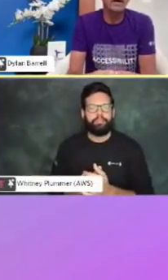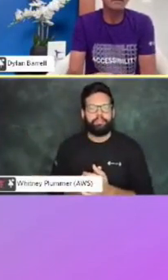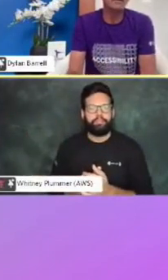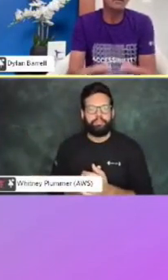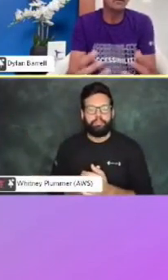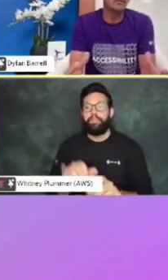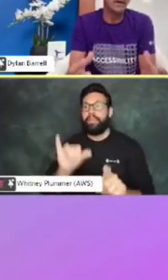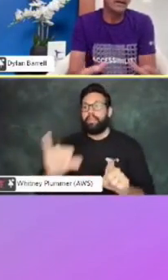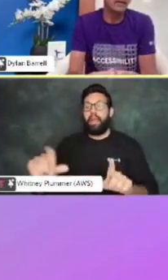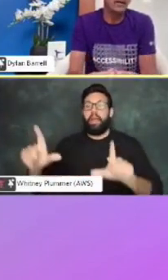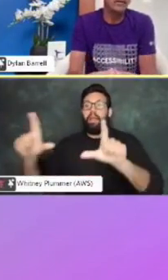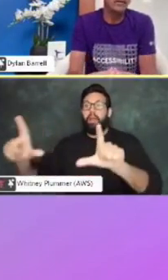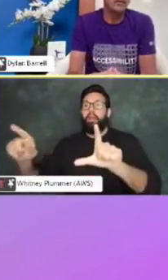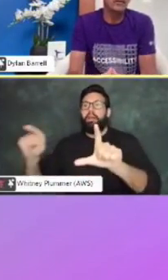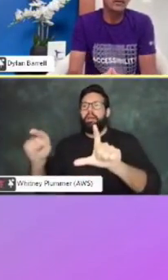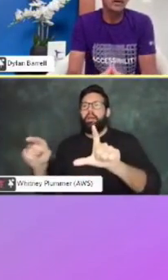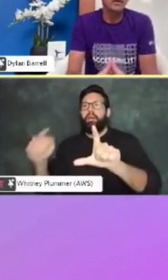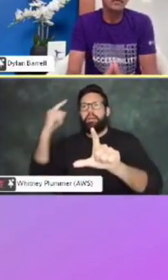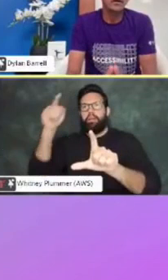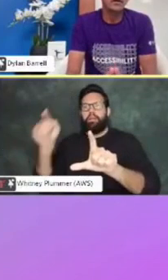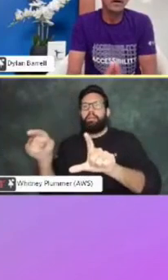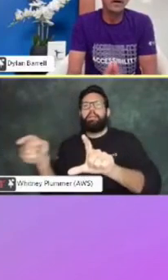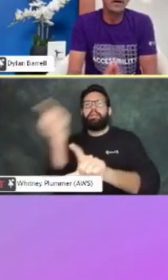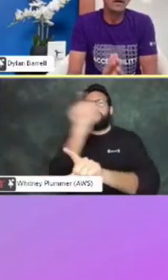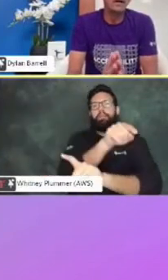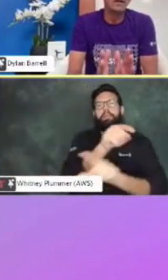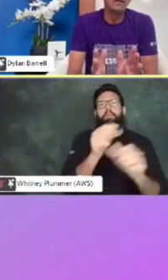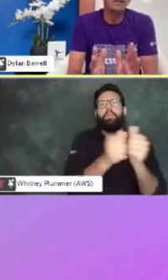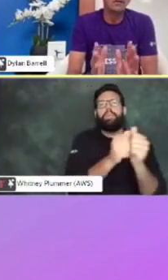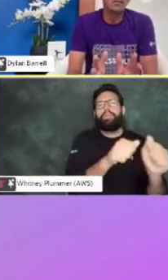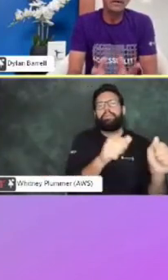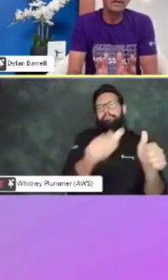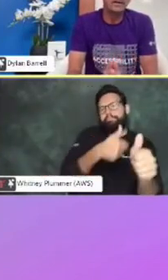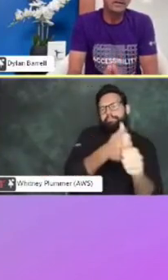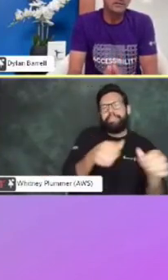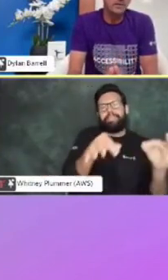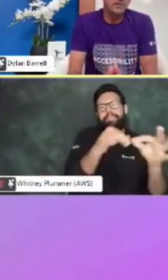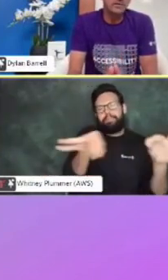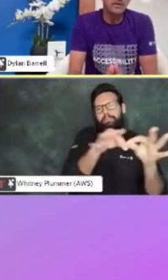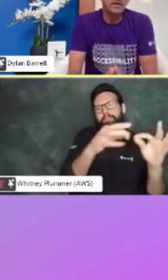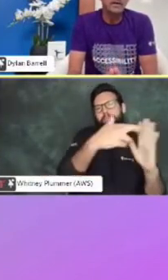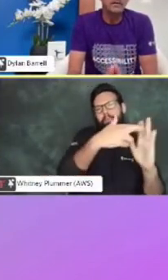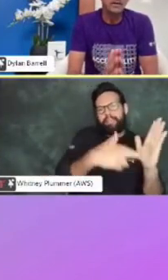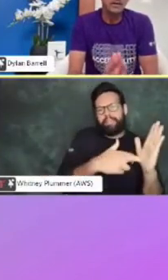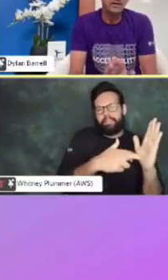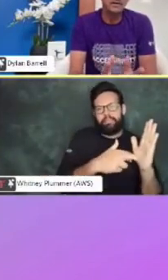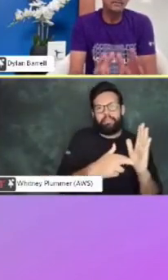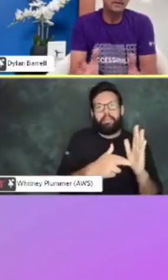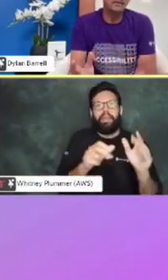and we can automatically raise issues. So one of the things that we do is we look at something